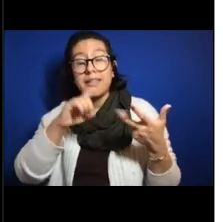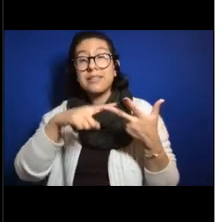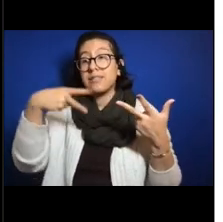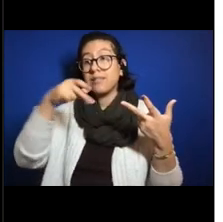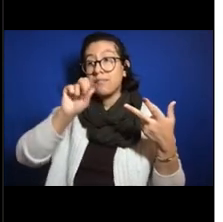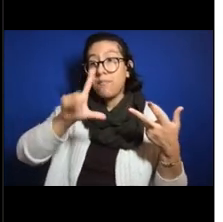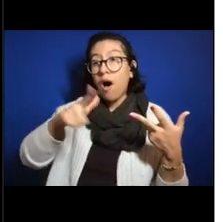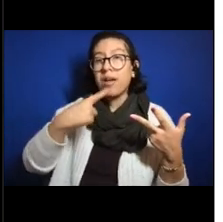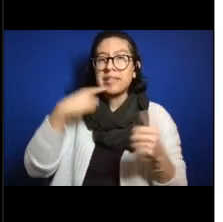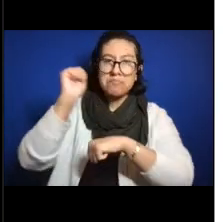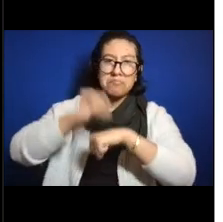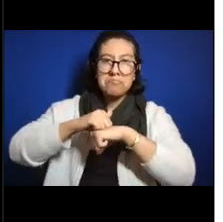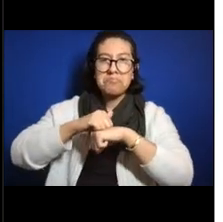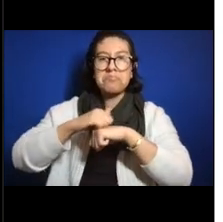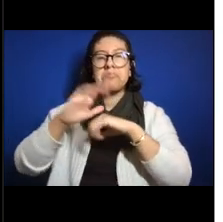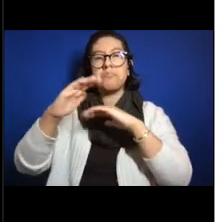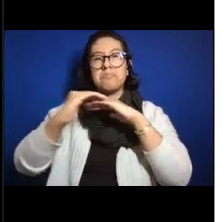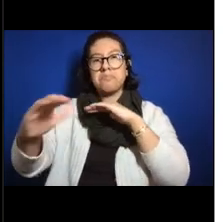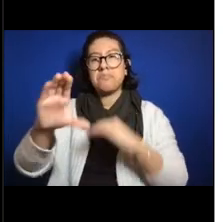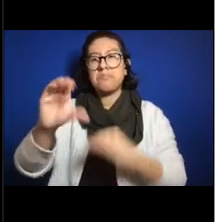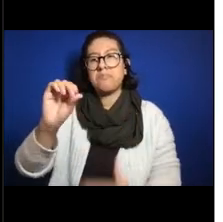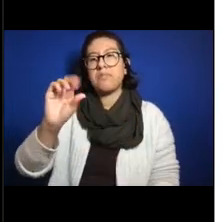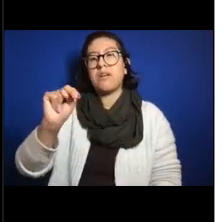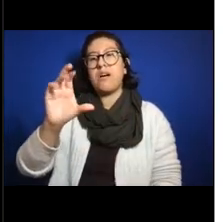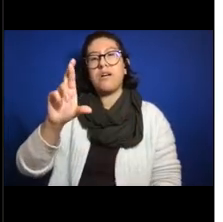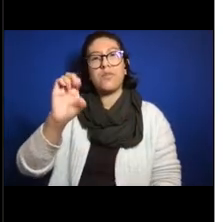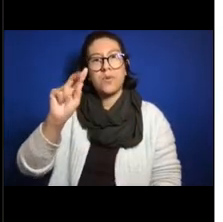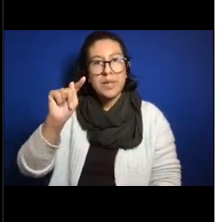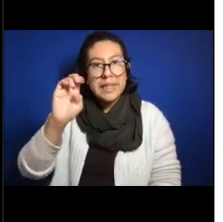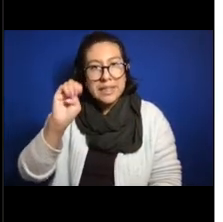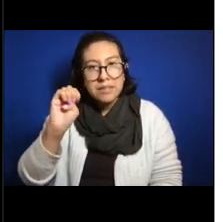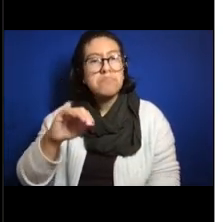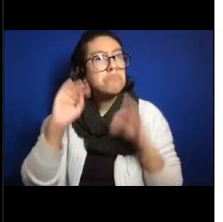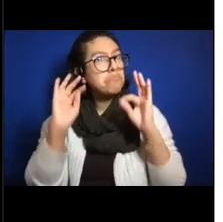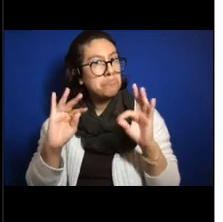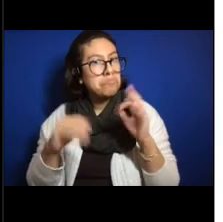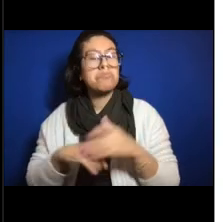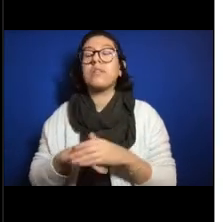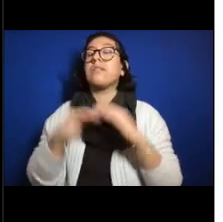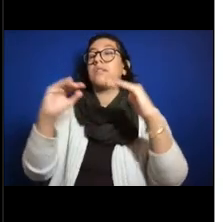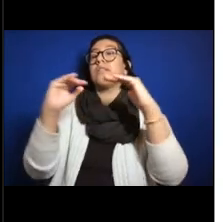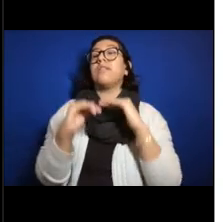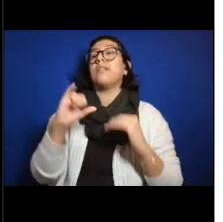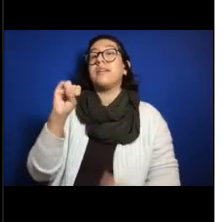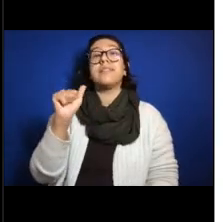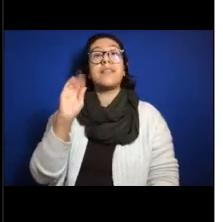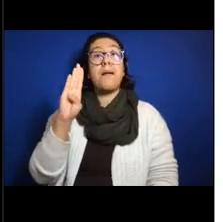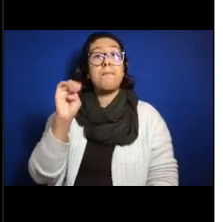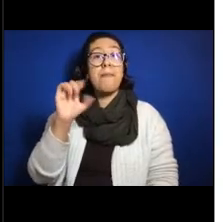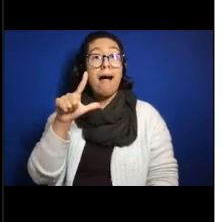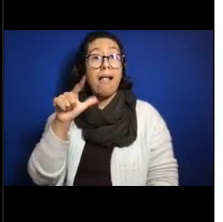So that's good we've got materials and we've got designs. Isabella says, maybe if you use grass